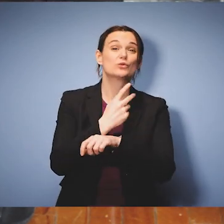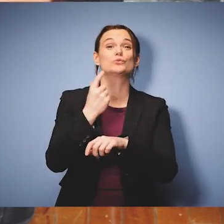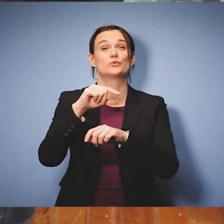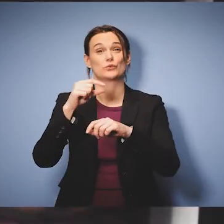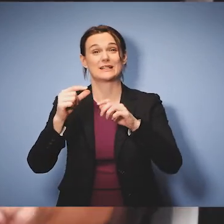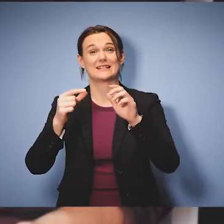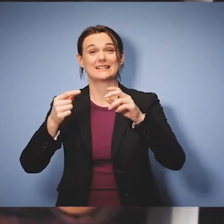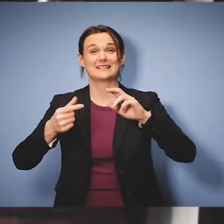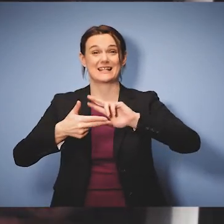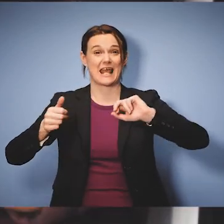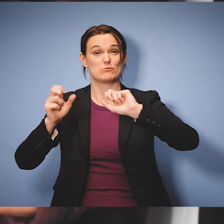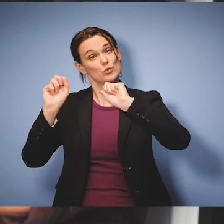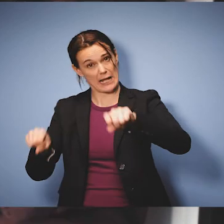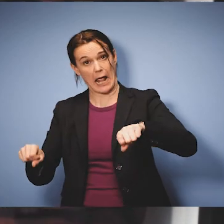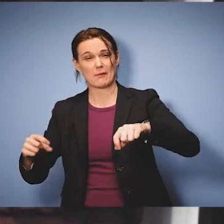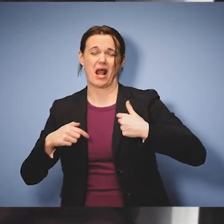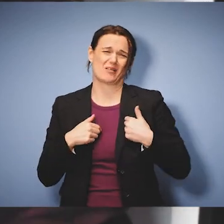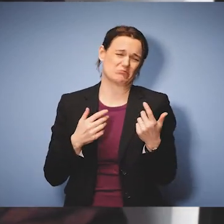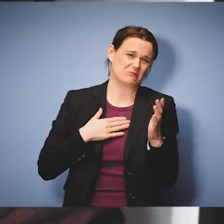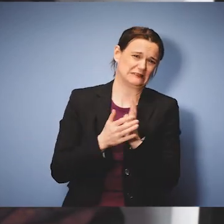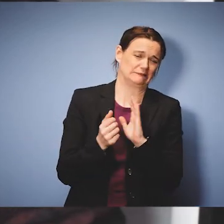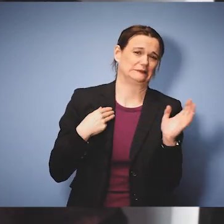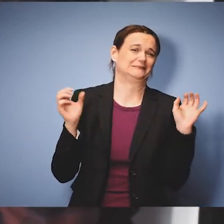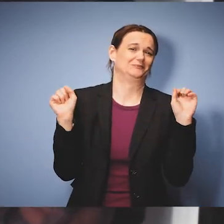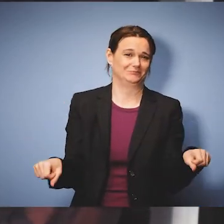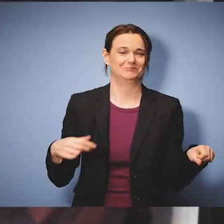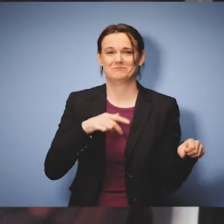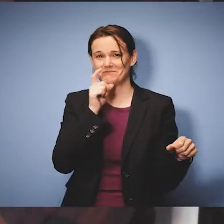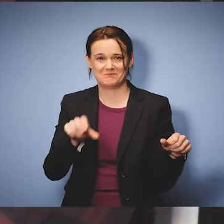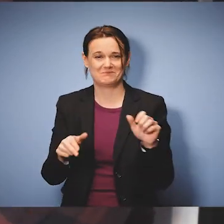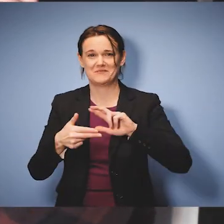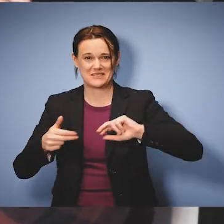I paint a lot. So I'm fairly confident with my skills and then we're gonna roll the larger pieces.